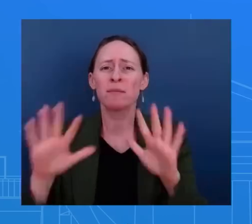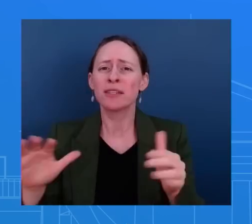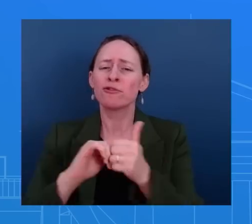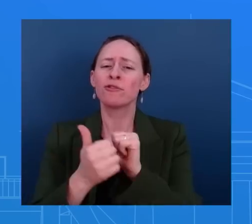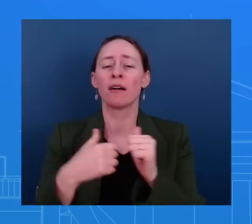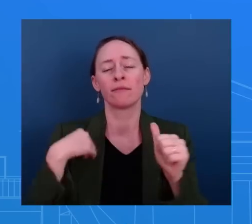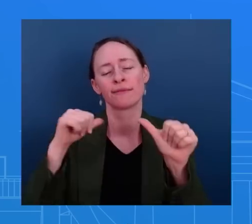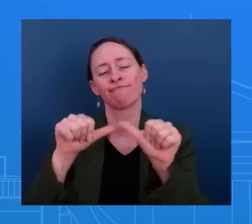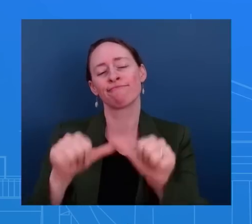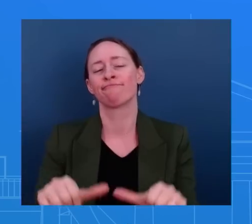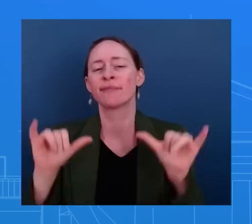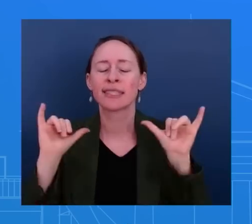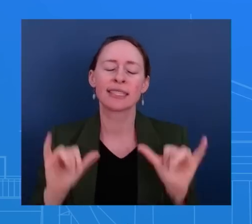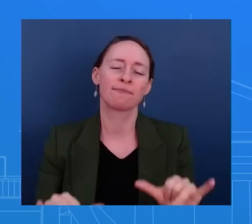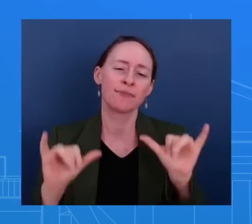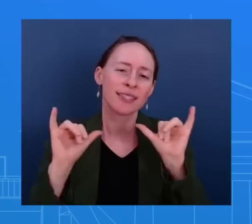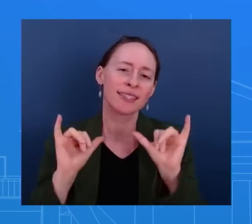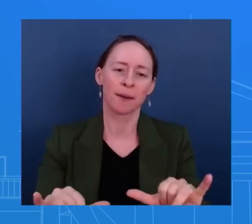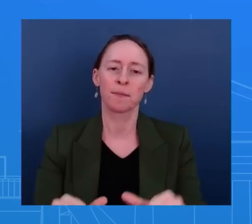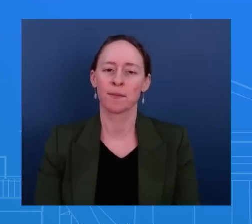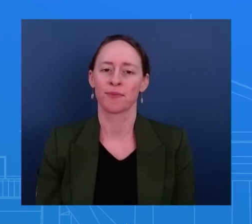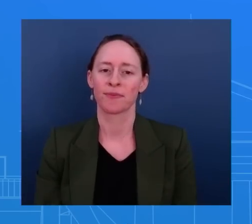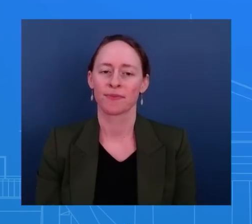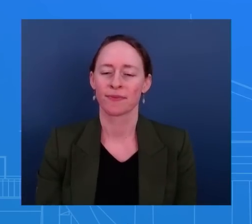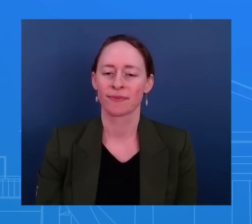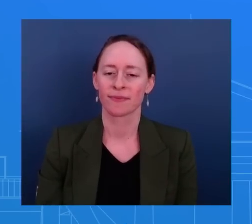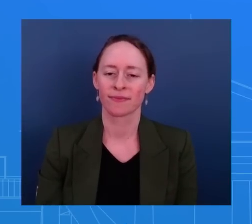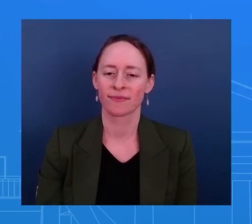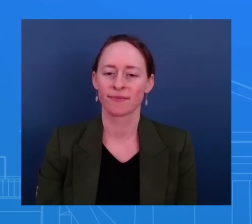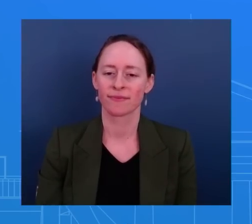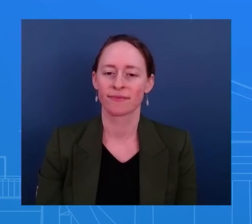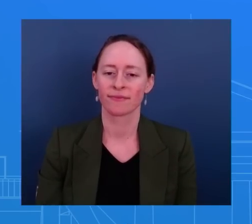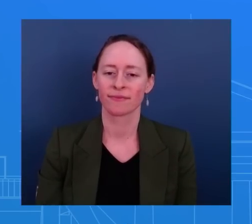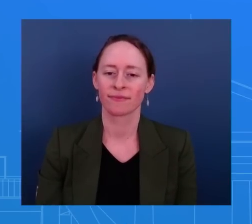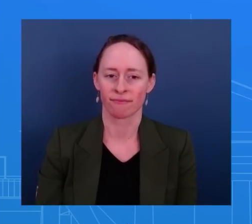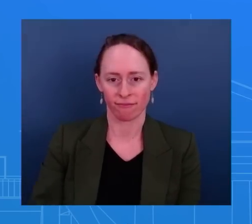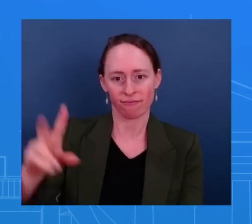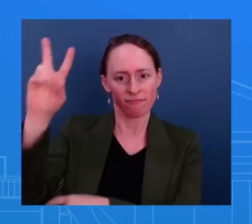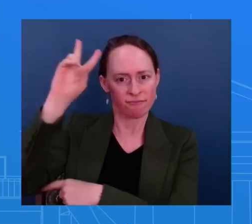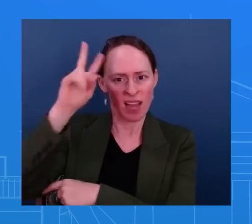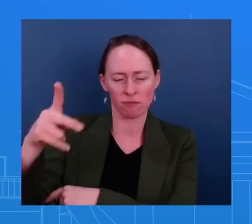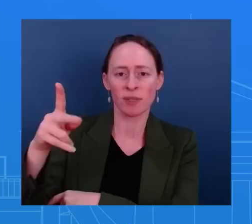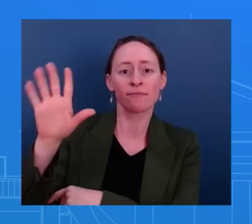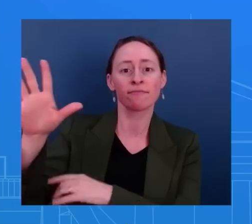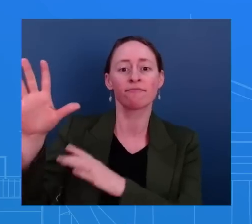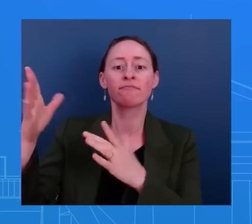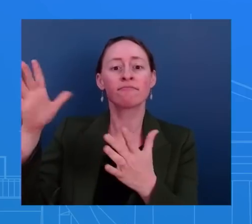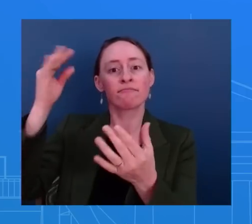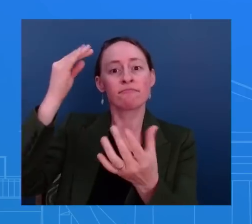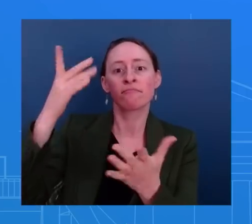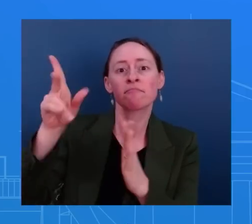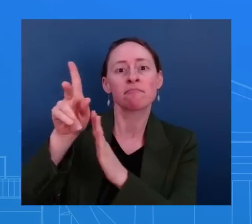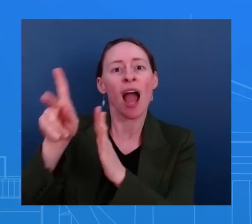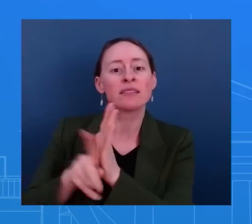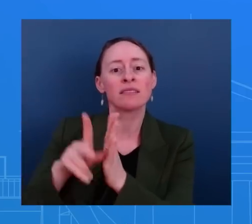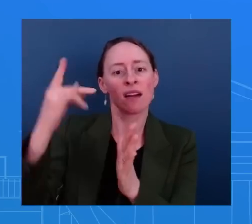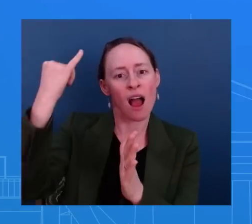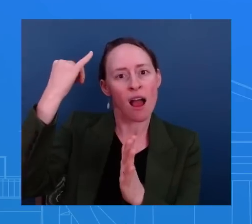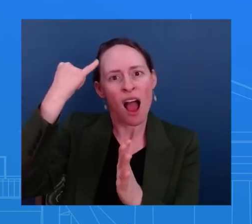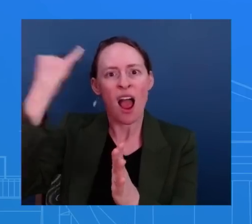endorsements that we've heard from the vice president. Is there anything you can explain about kind of how she came to this endorsement and how she will address the criticism from economists?